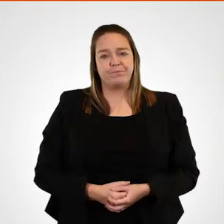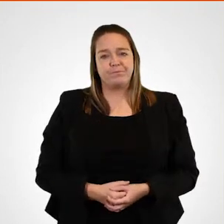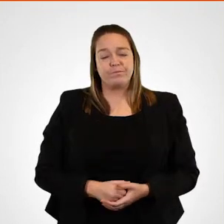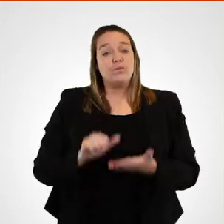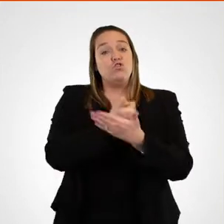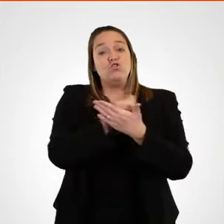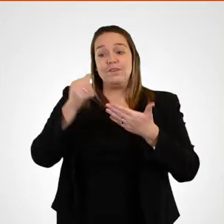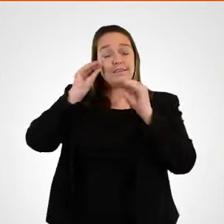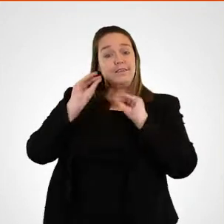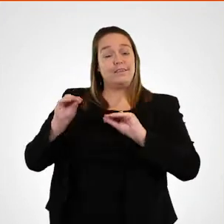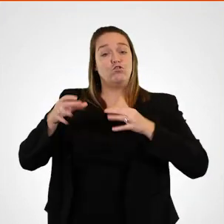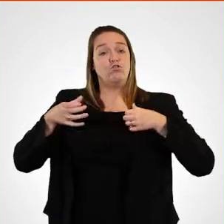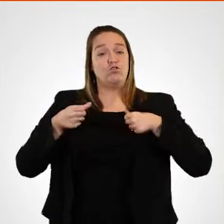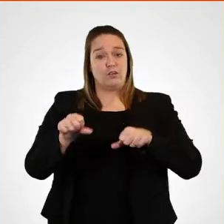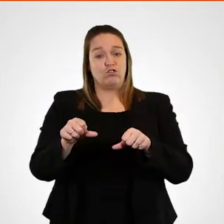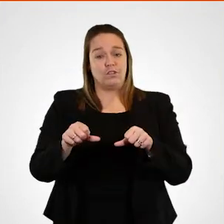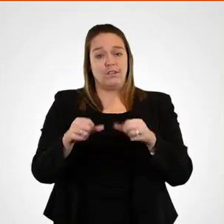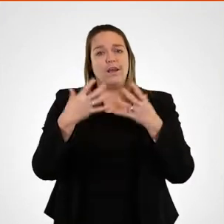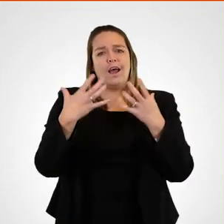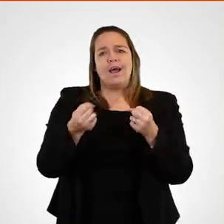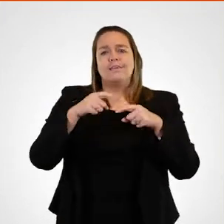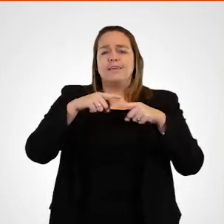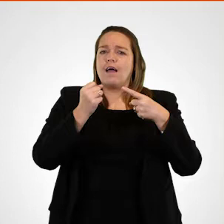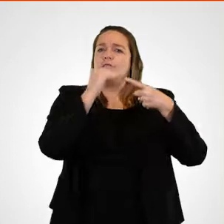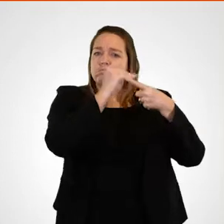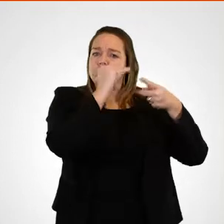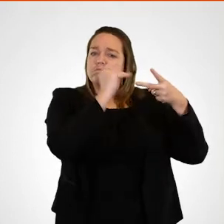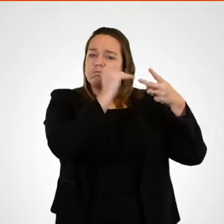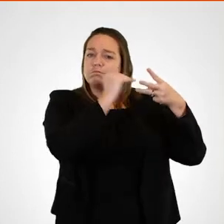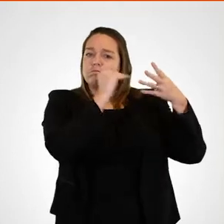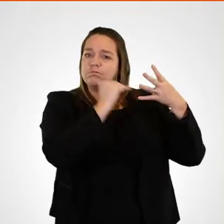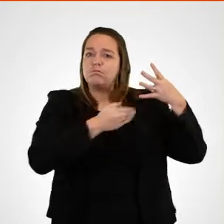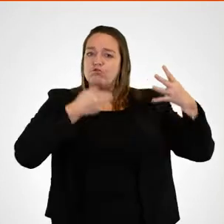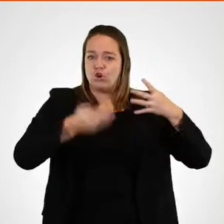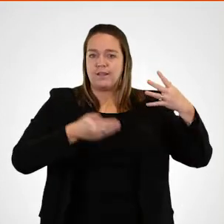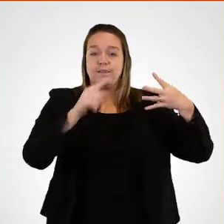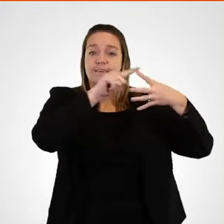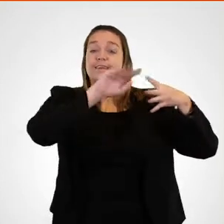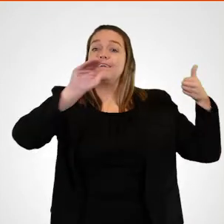we usually follow a multiple-step process. The first is the introduction.